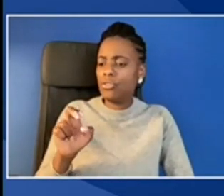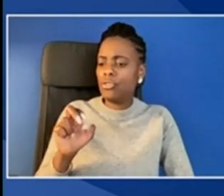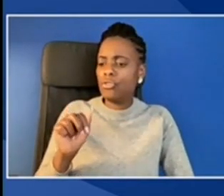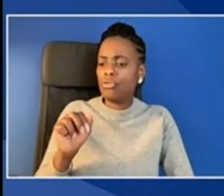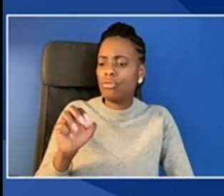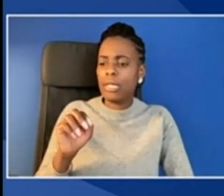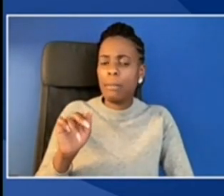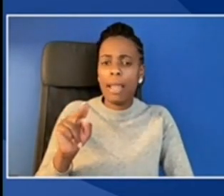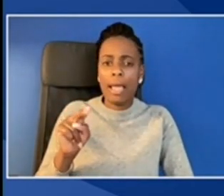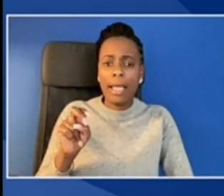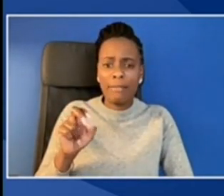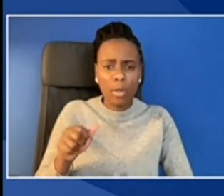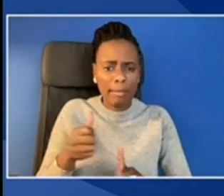on that. Scott, please.